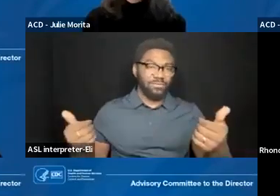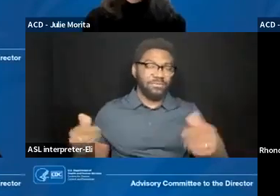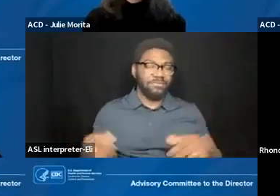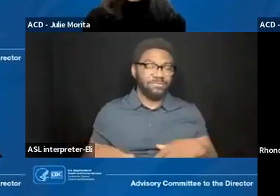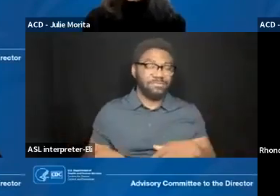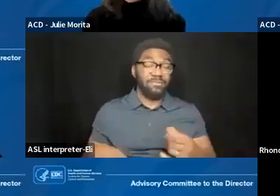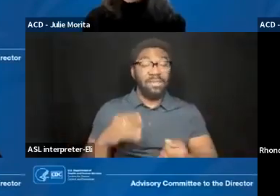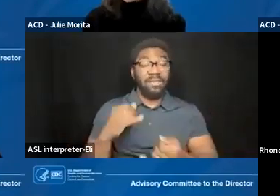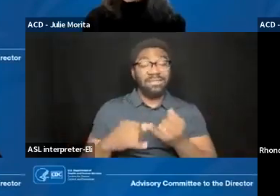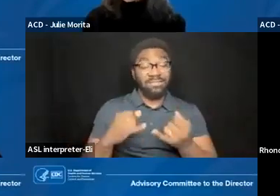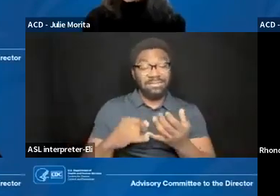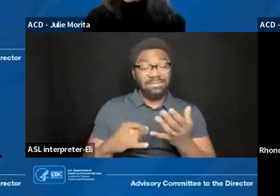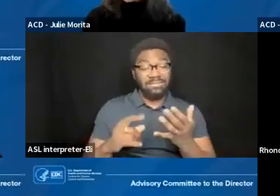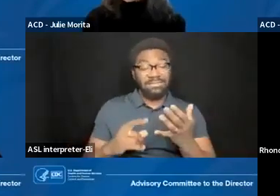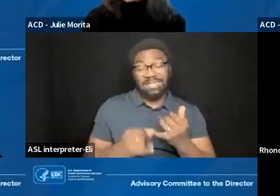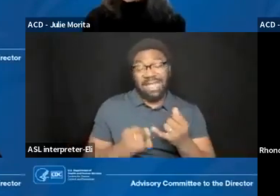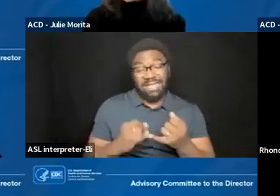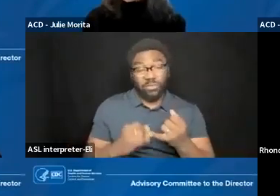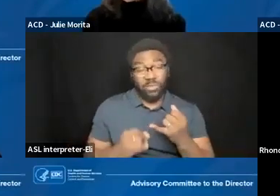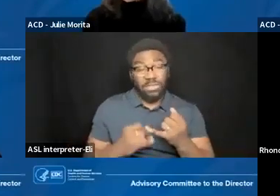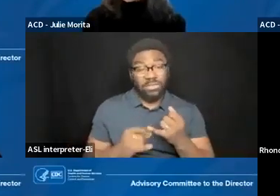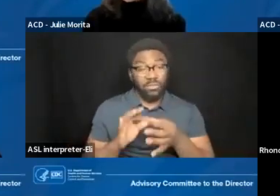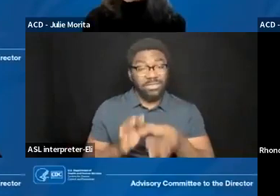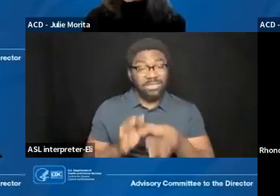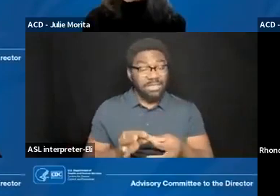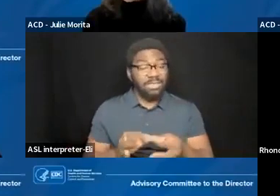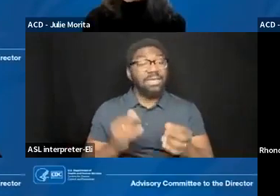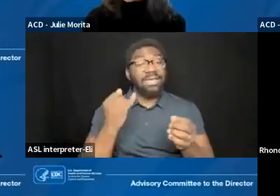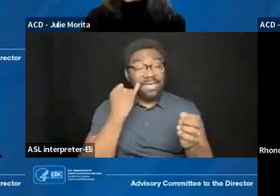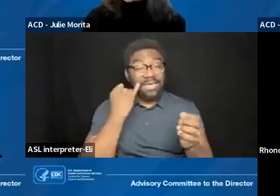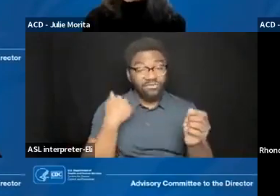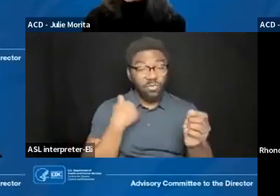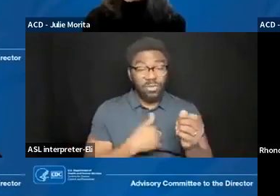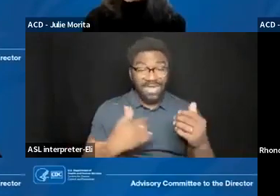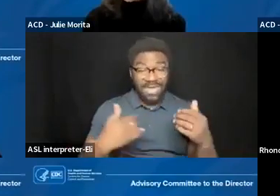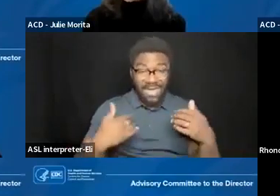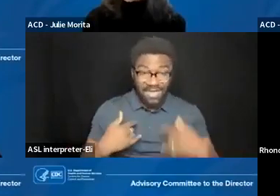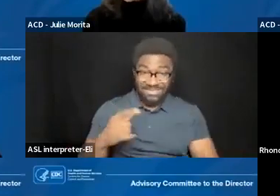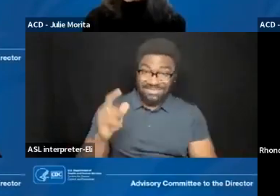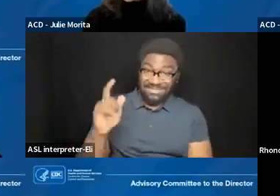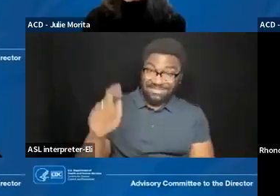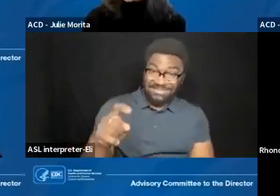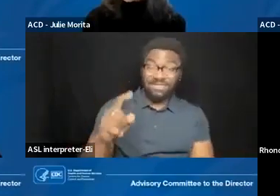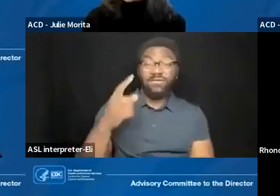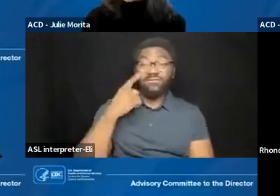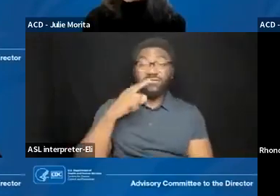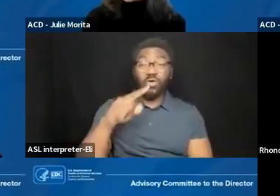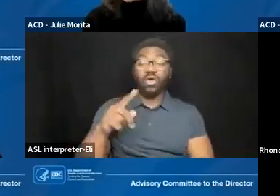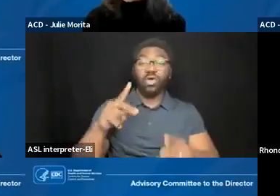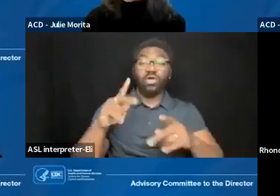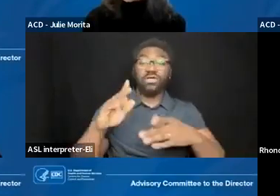that if there is an inevitable need to have a shared research and clinical space, that it should be held